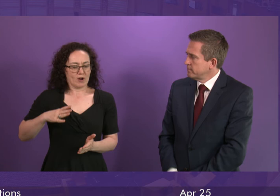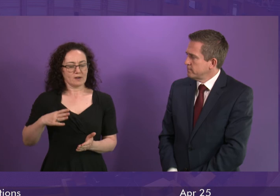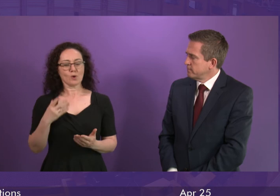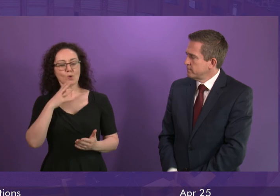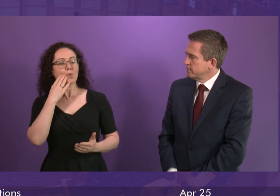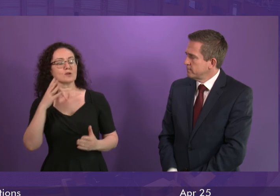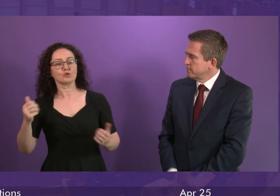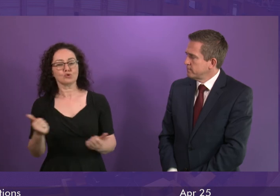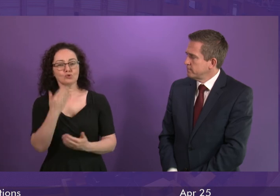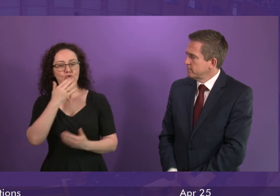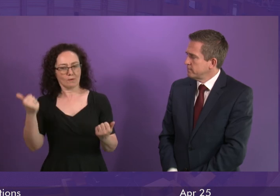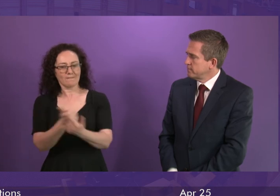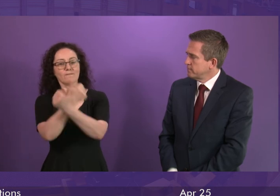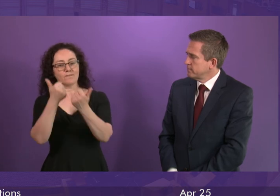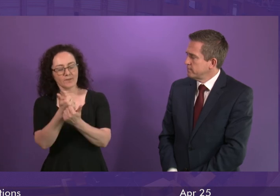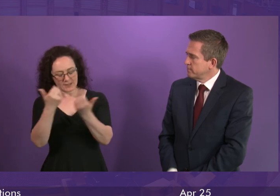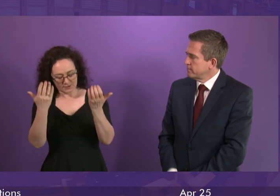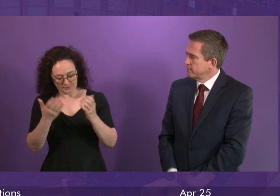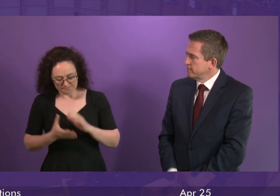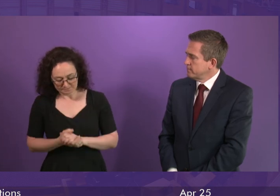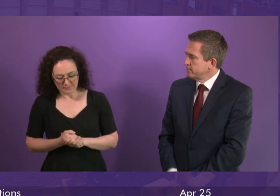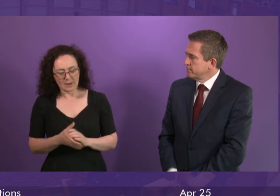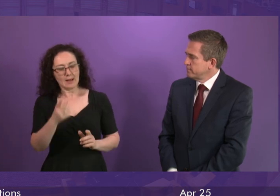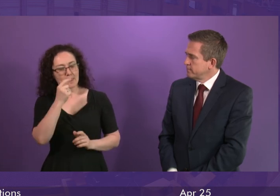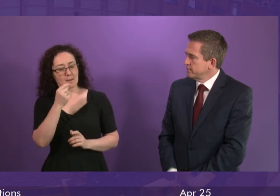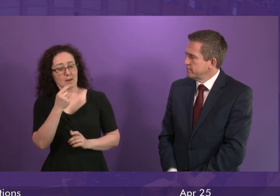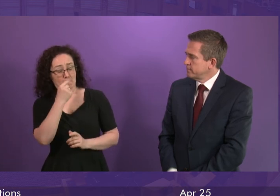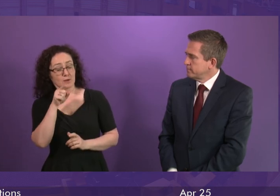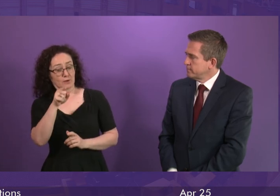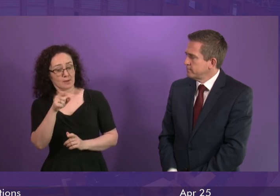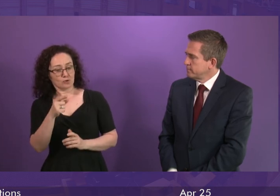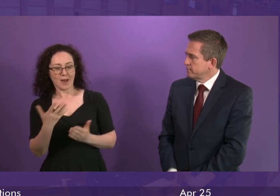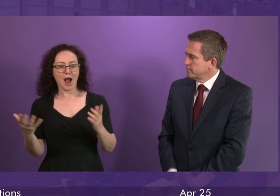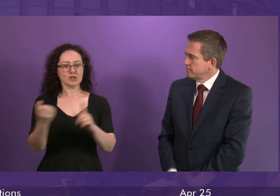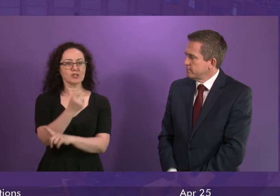the best possible opportunities to fulfil their potential. As I have said in the chamber